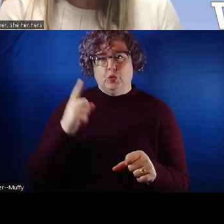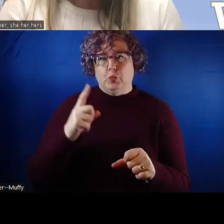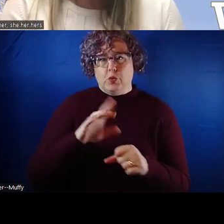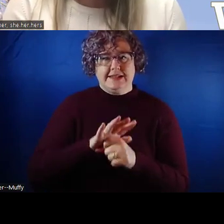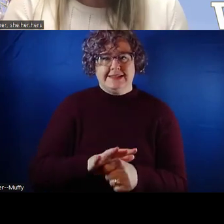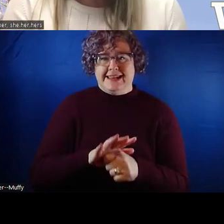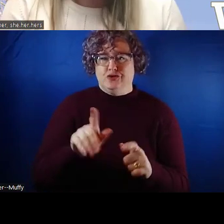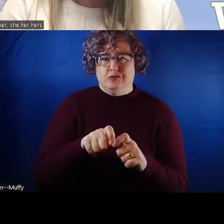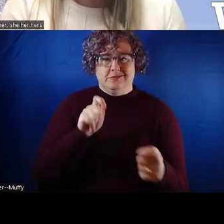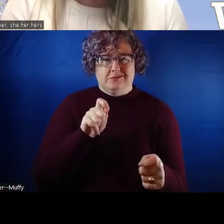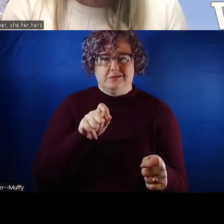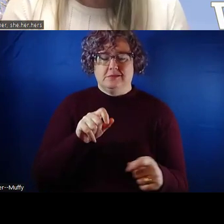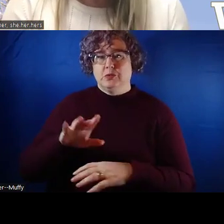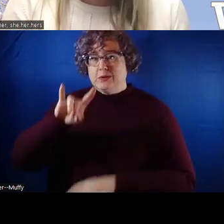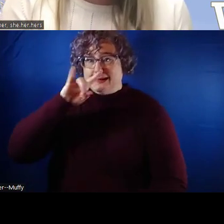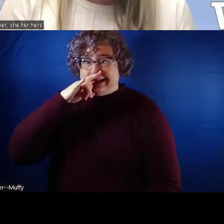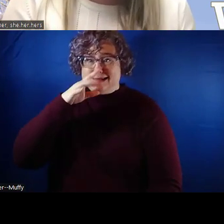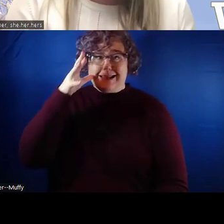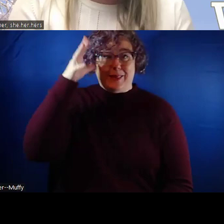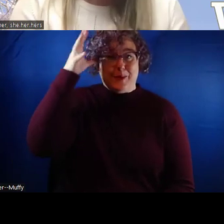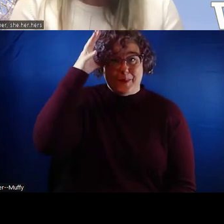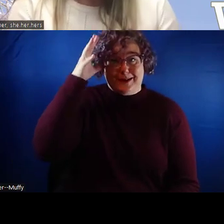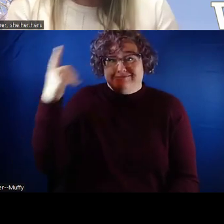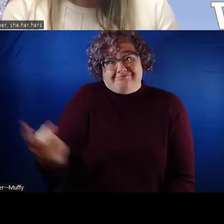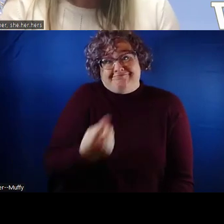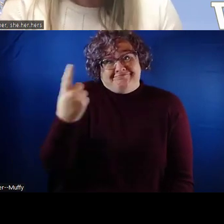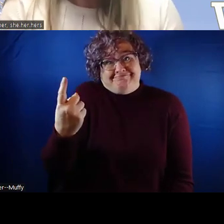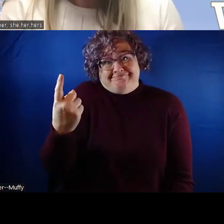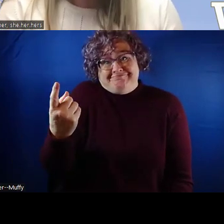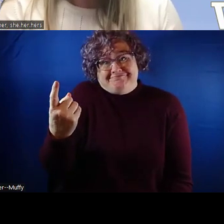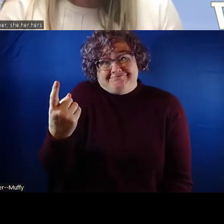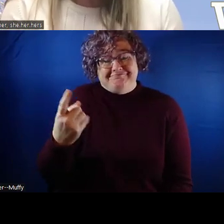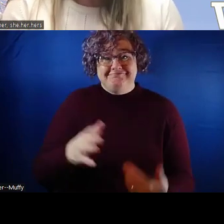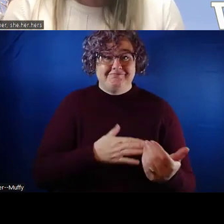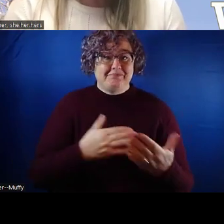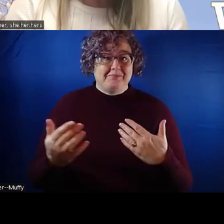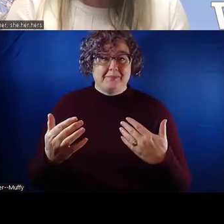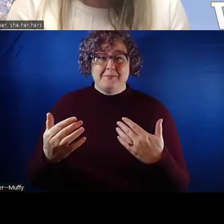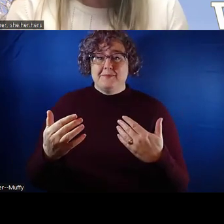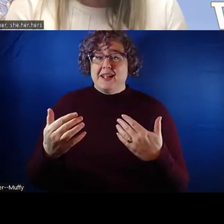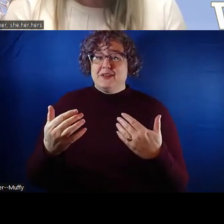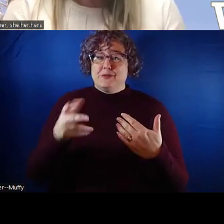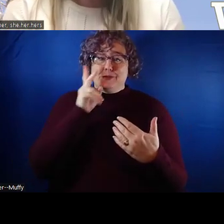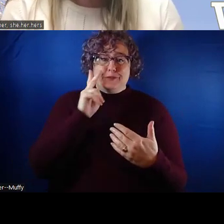between kids and their parents regardless of whether they're coming to see a physical therapist